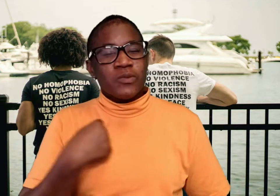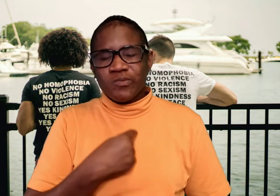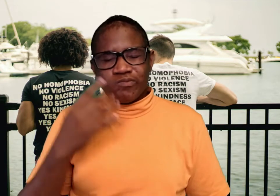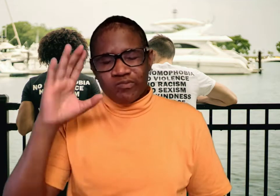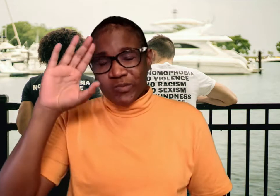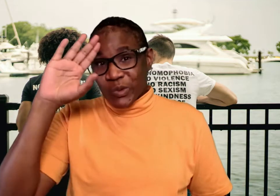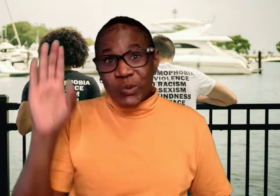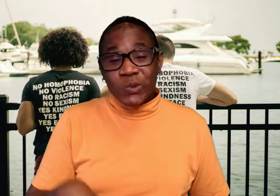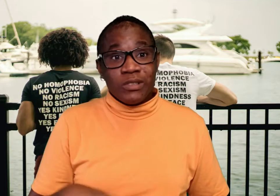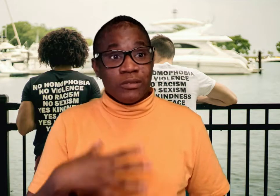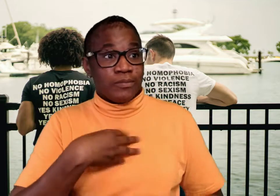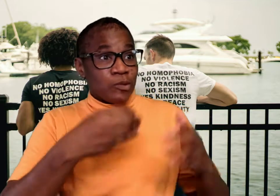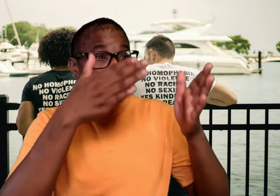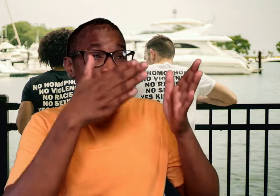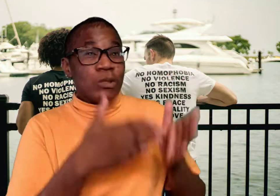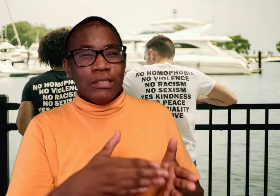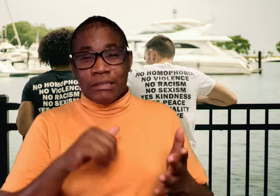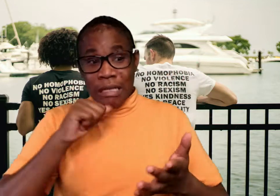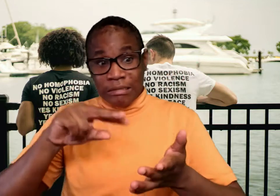We know white privilege exists.